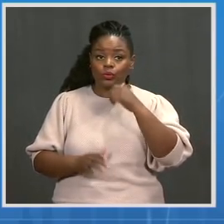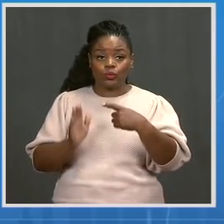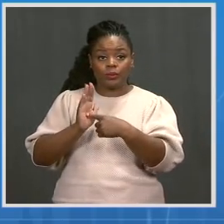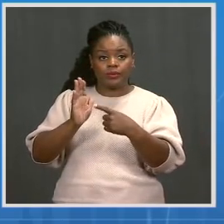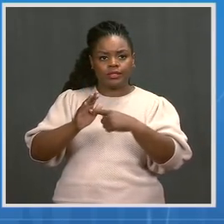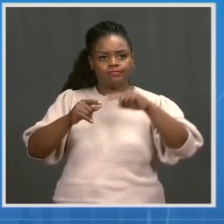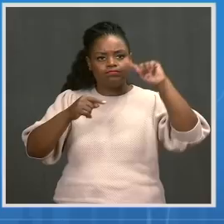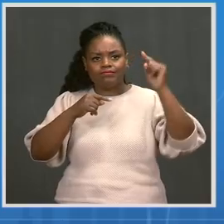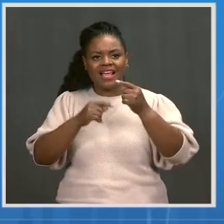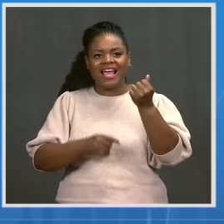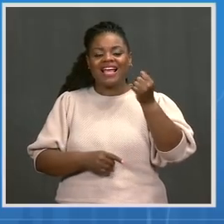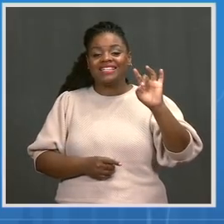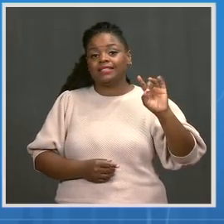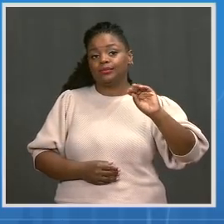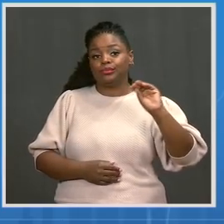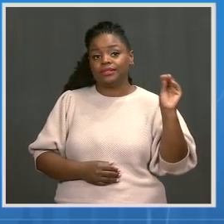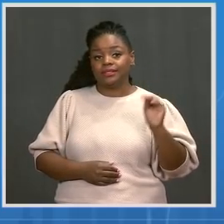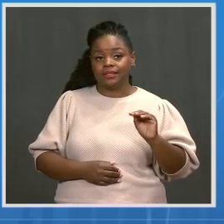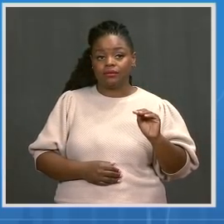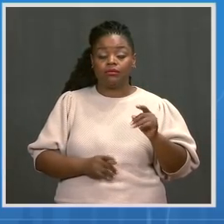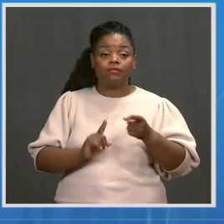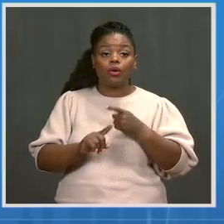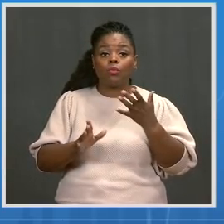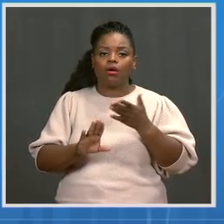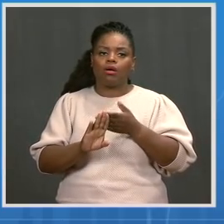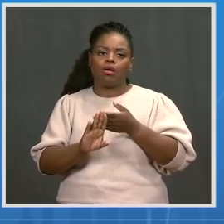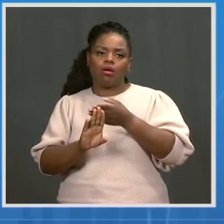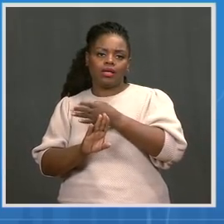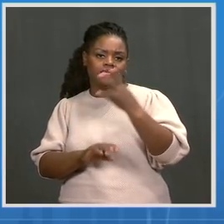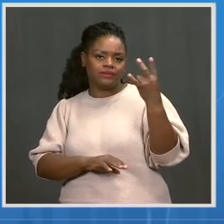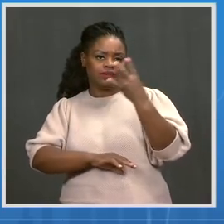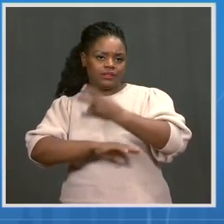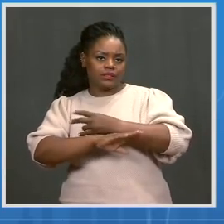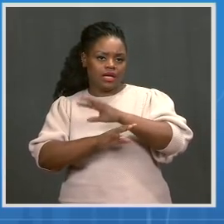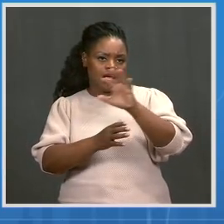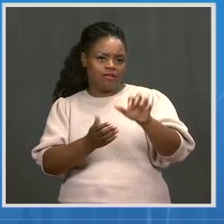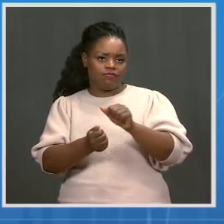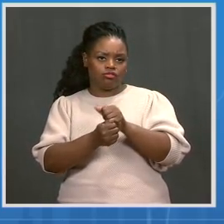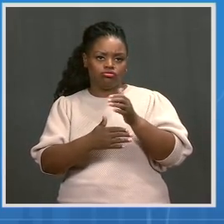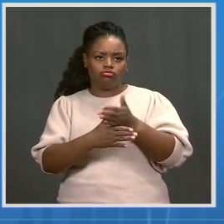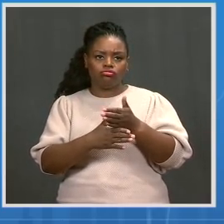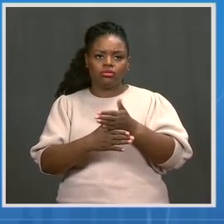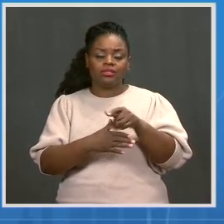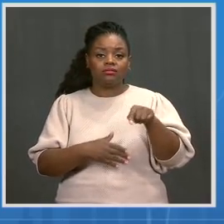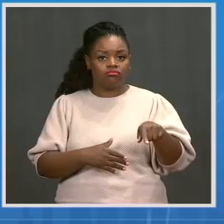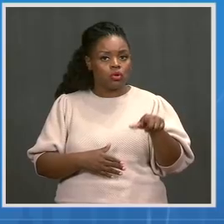from the prior seven-day average and is the lowest seven-day average since March 25th, 2020.